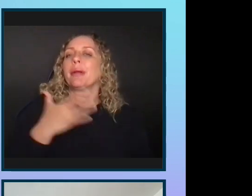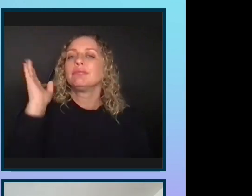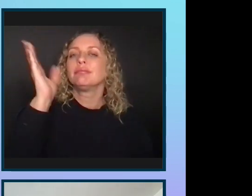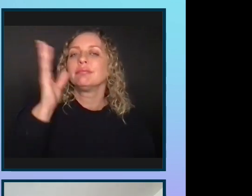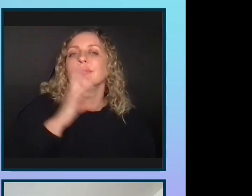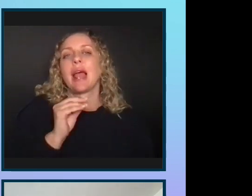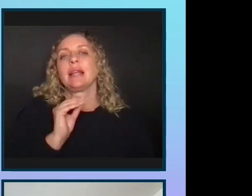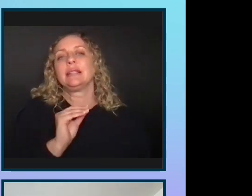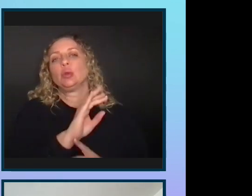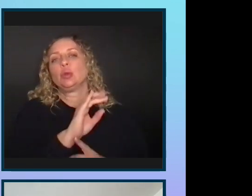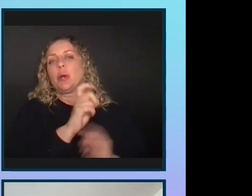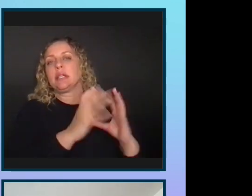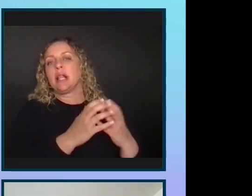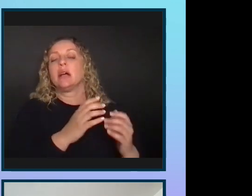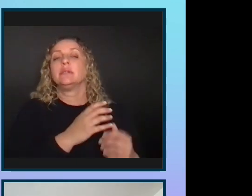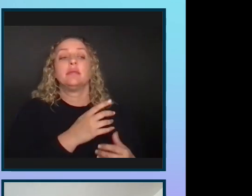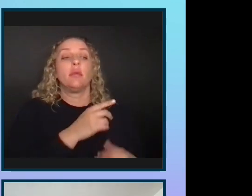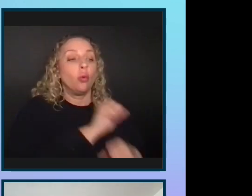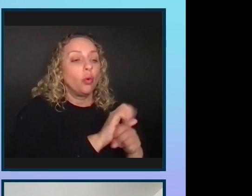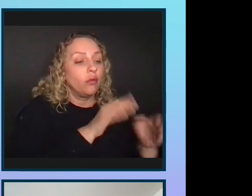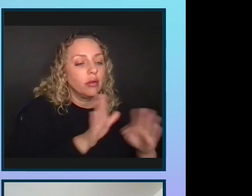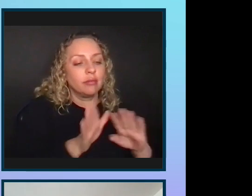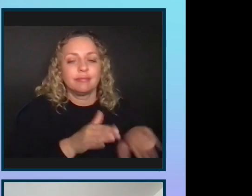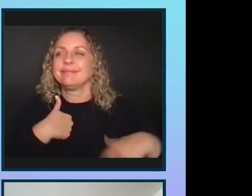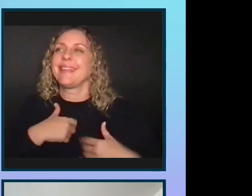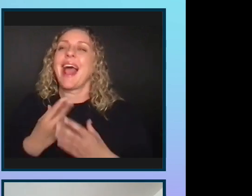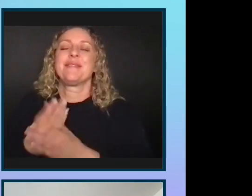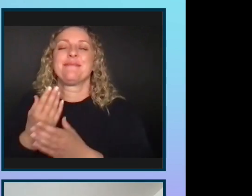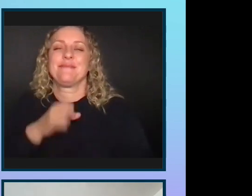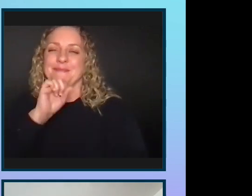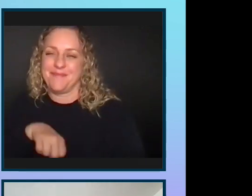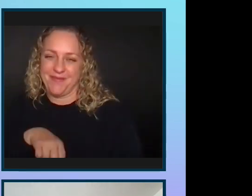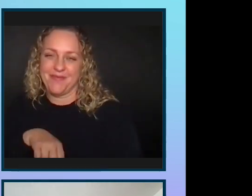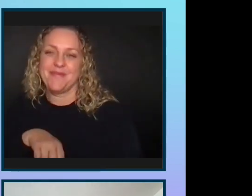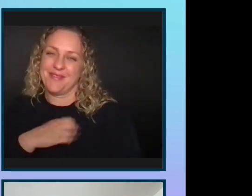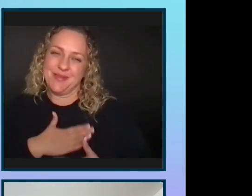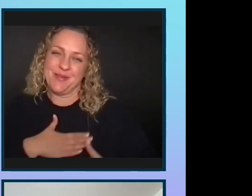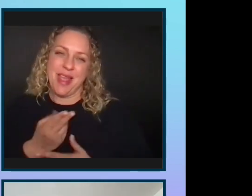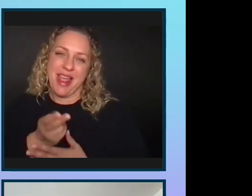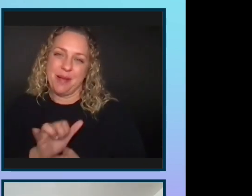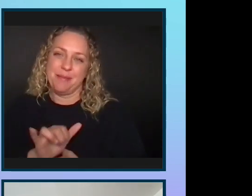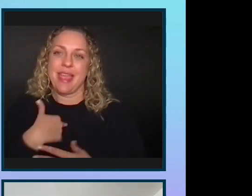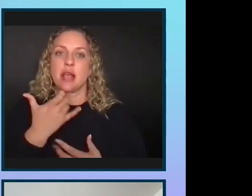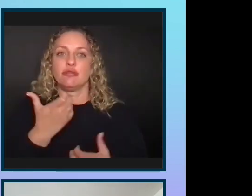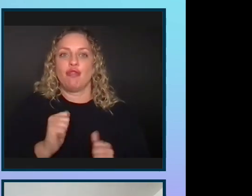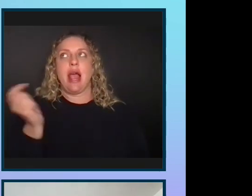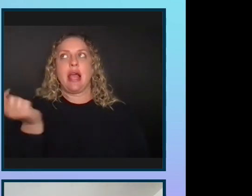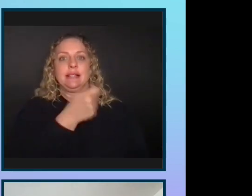but outside of work, I'm a huge plant lover, I am trying to learn how to play tennis, I love horror movies,